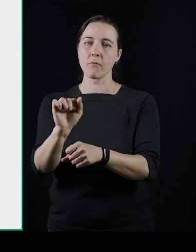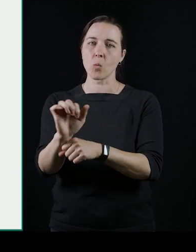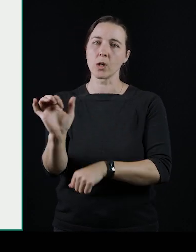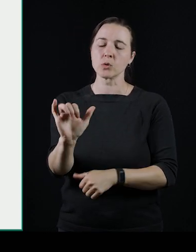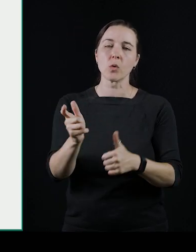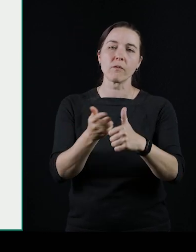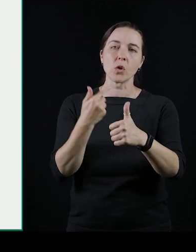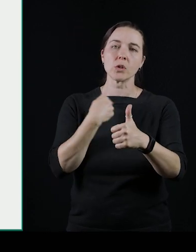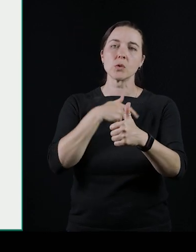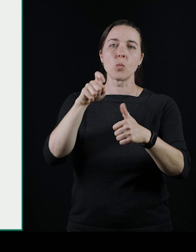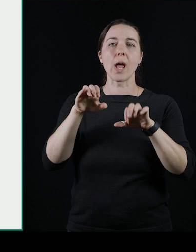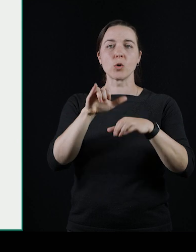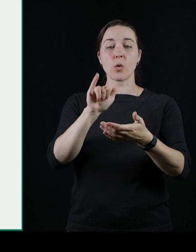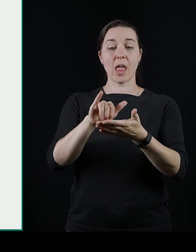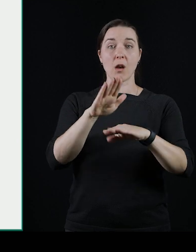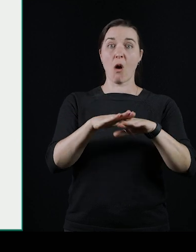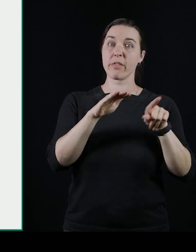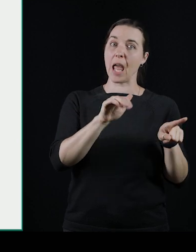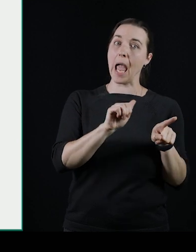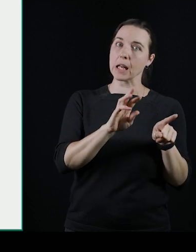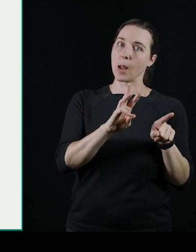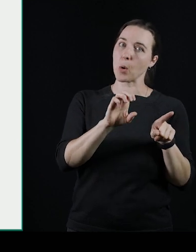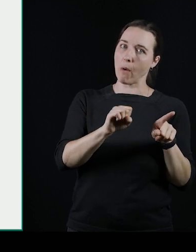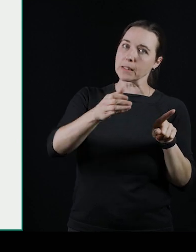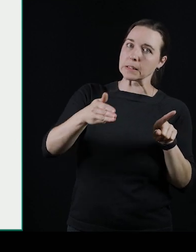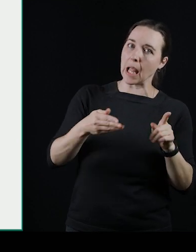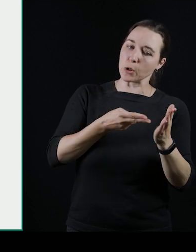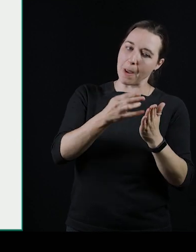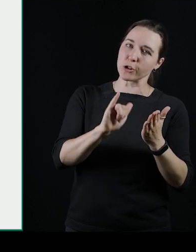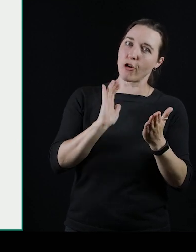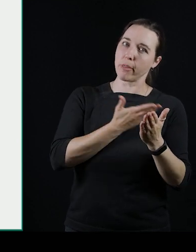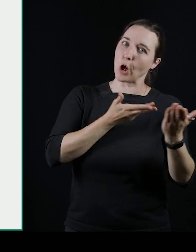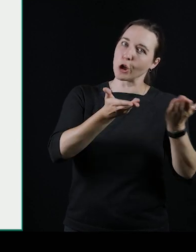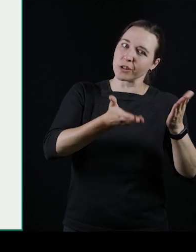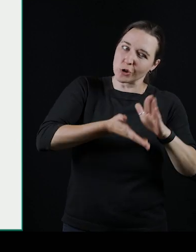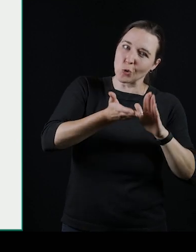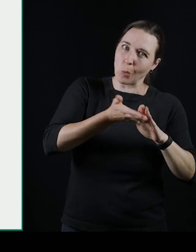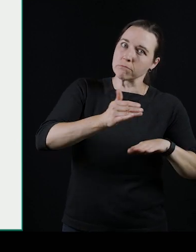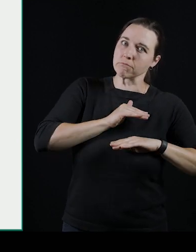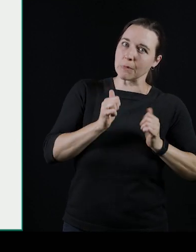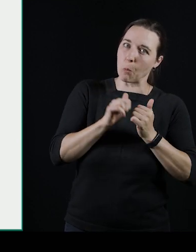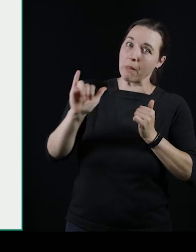We had to first do it on the AWS side to make sure our services work with this version.